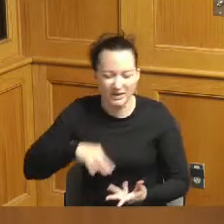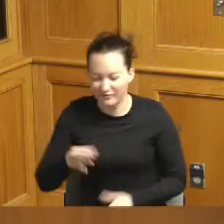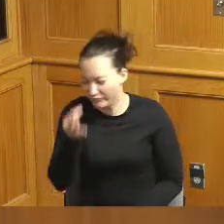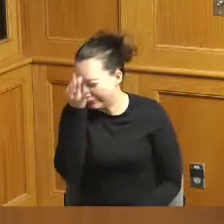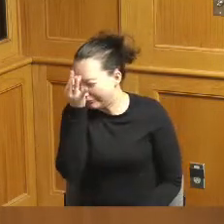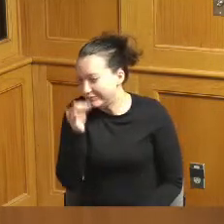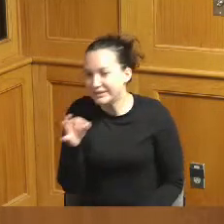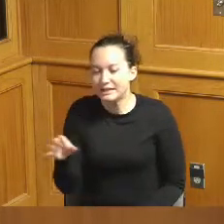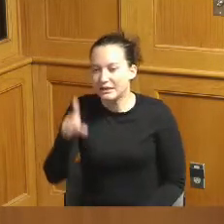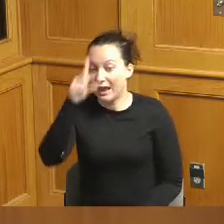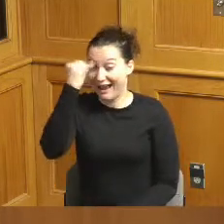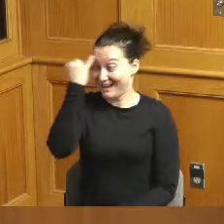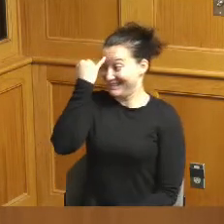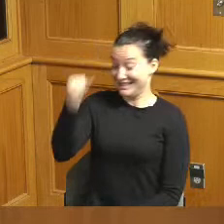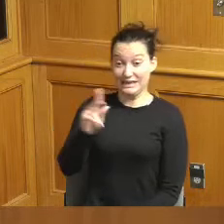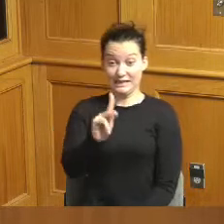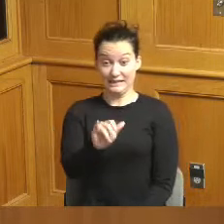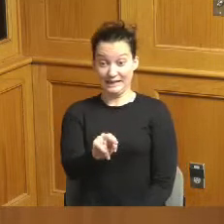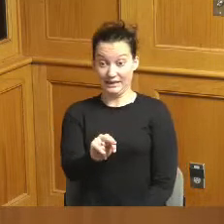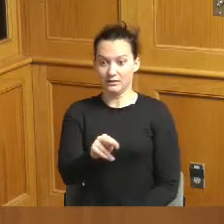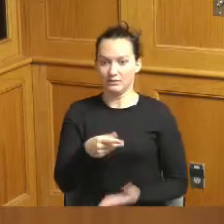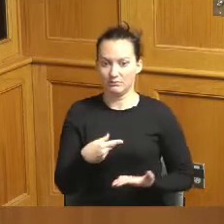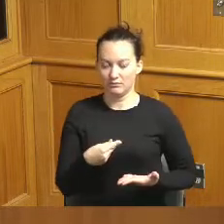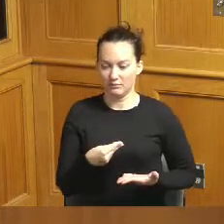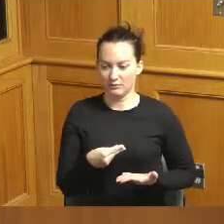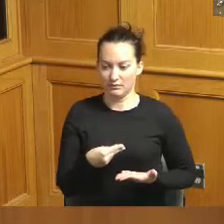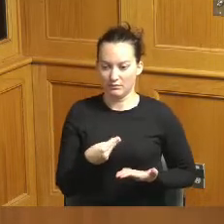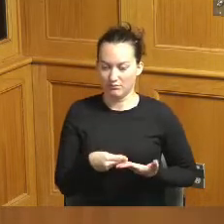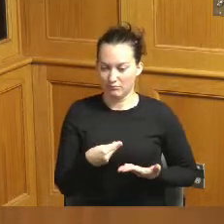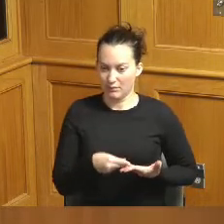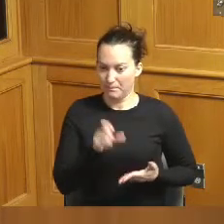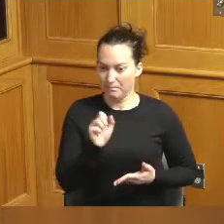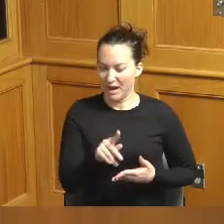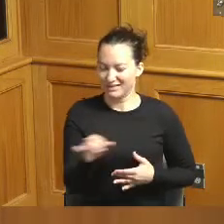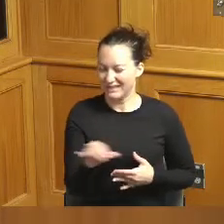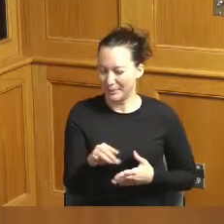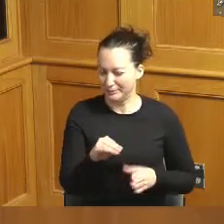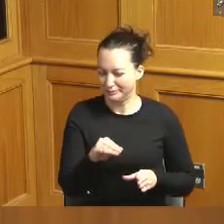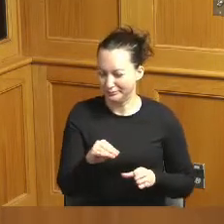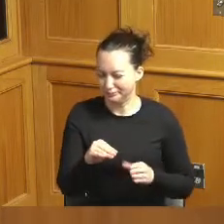the same thought that can need to be reimbursed at the same rate or a similar rate I thought